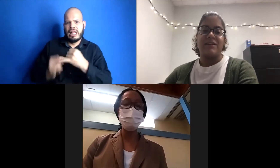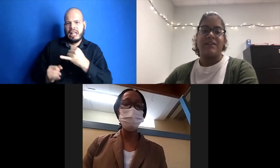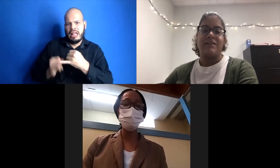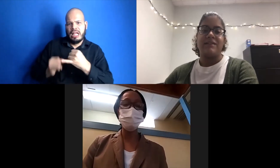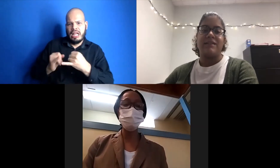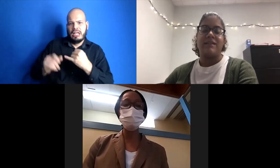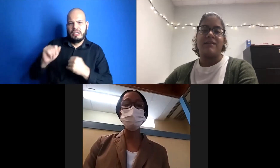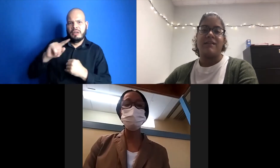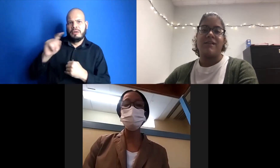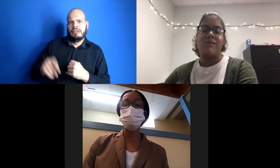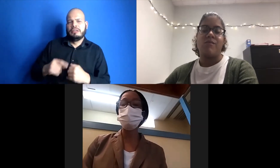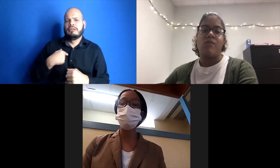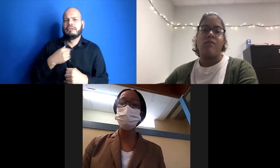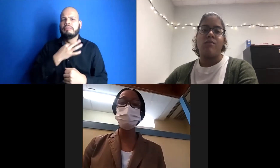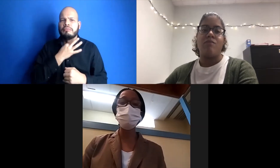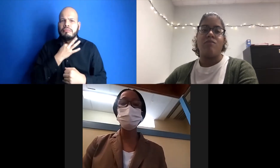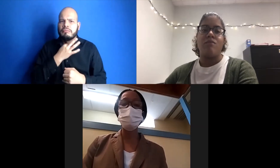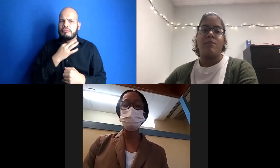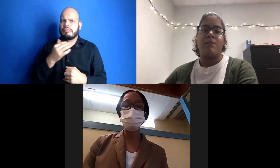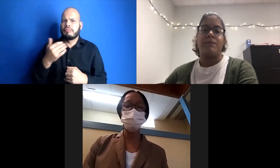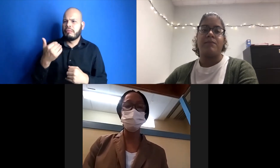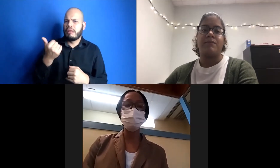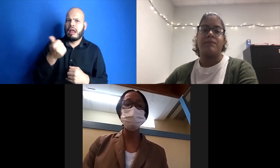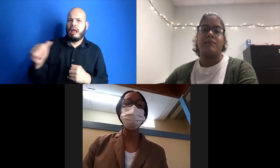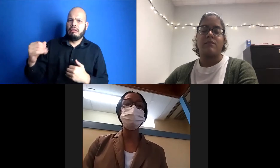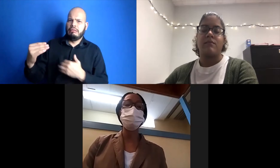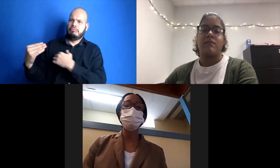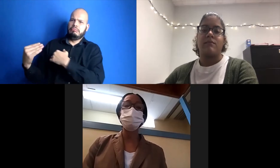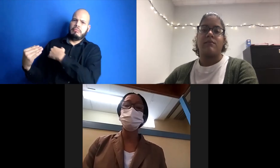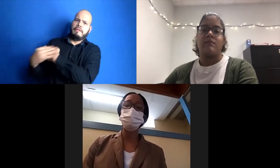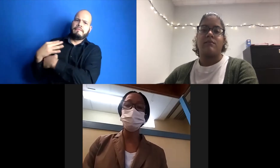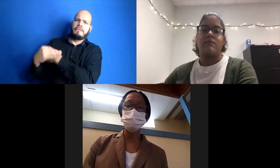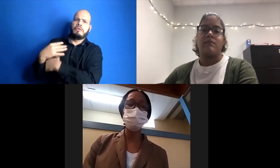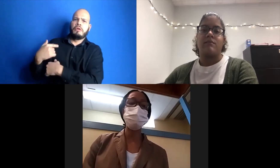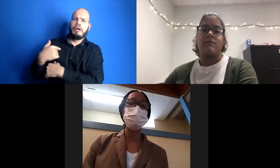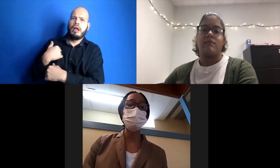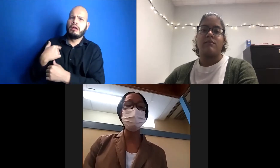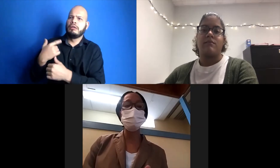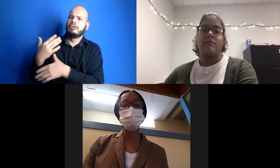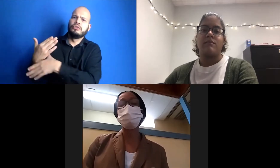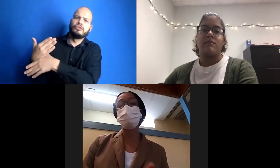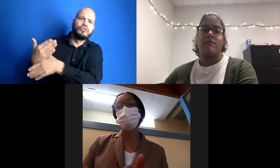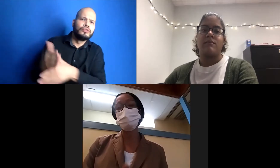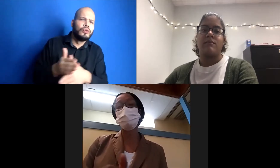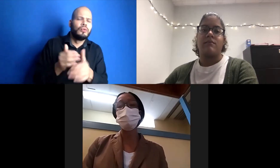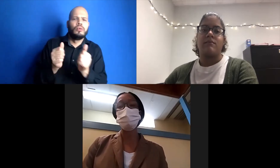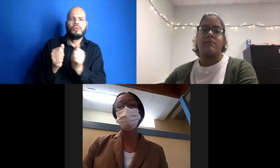advice or is there something you would like to share with the black indigenous people of color